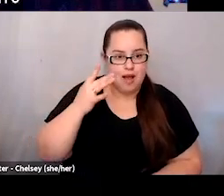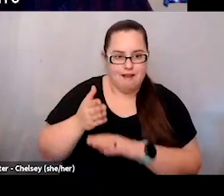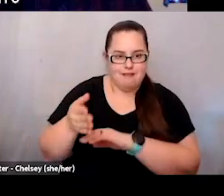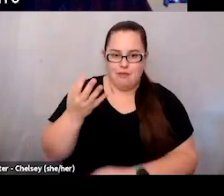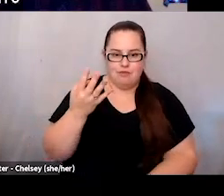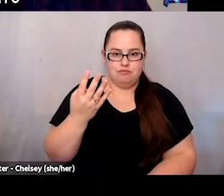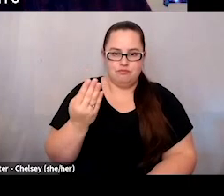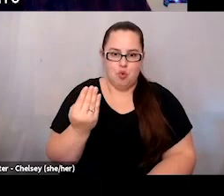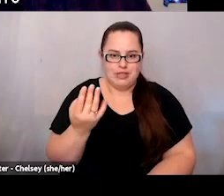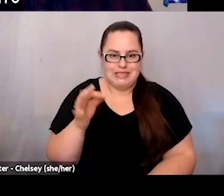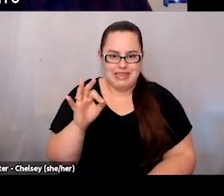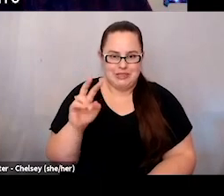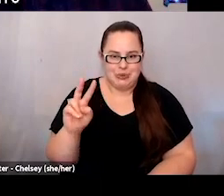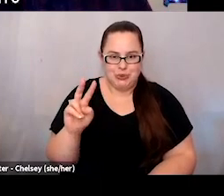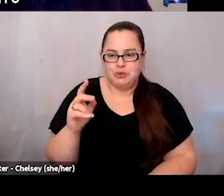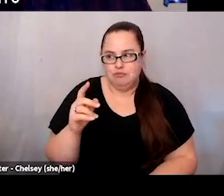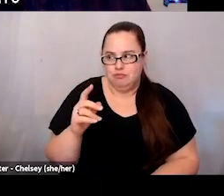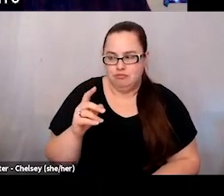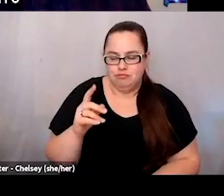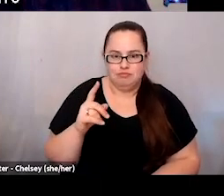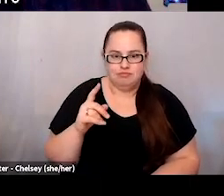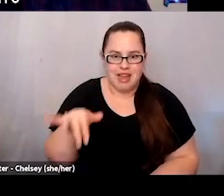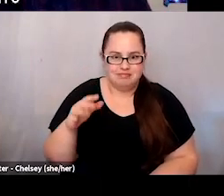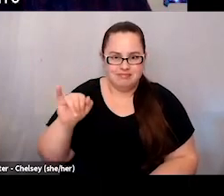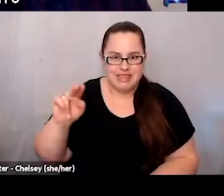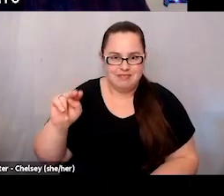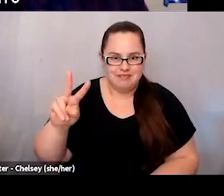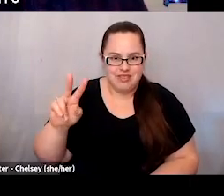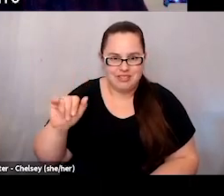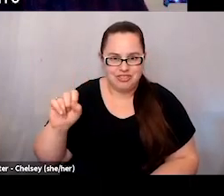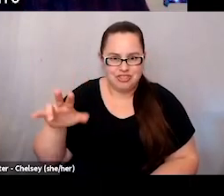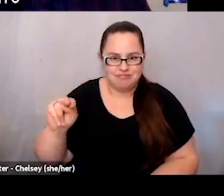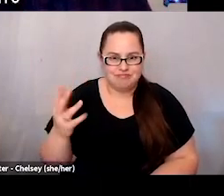that. But I wanted to talk a little bit about prior to 1492. Because that's really the good